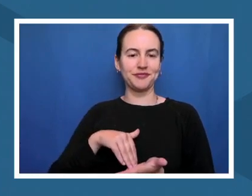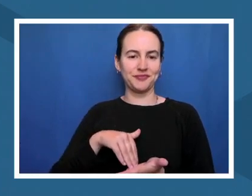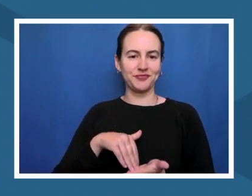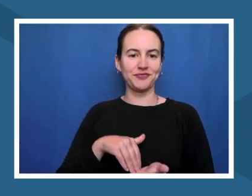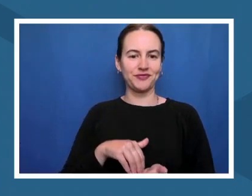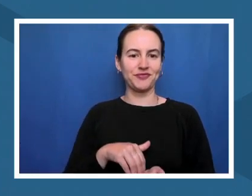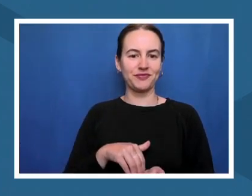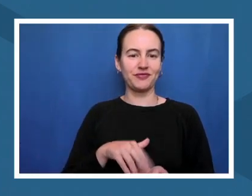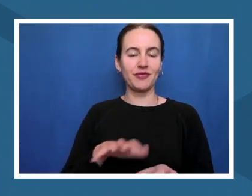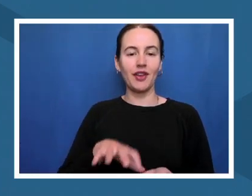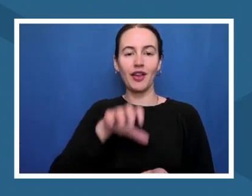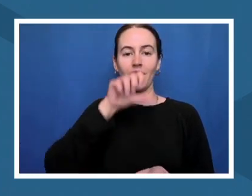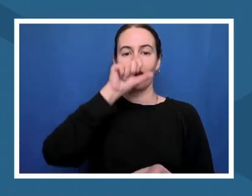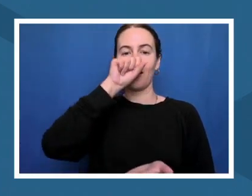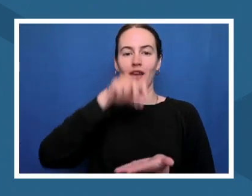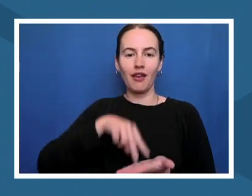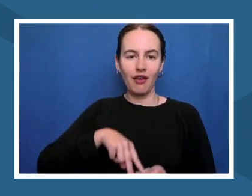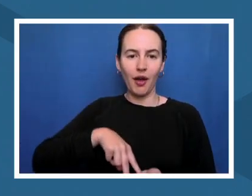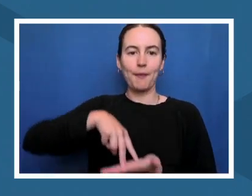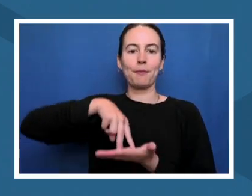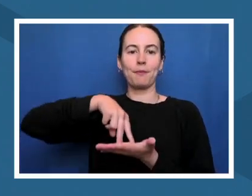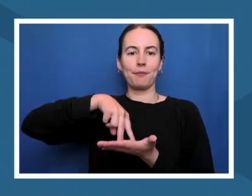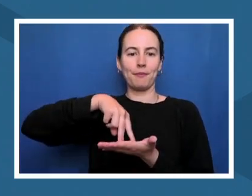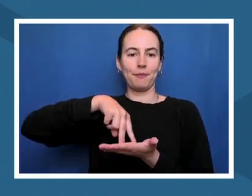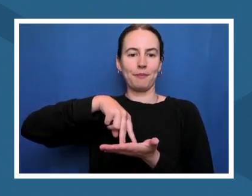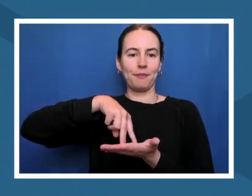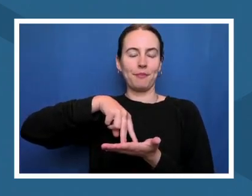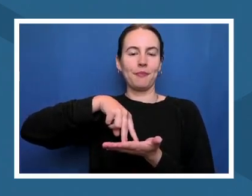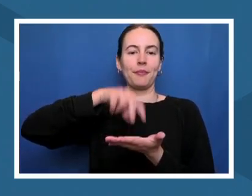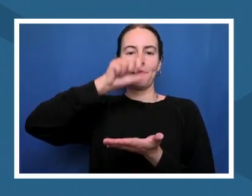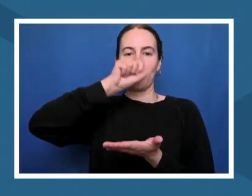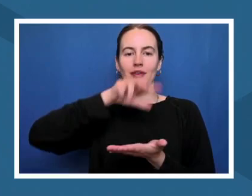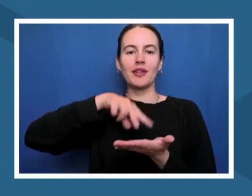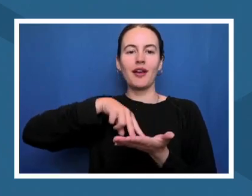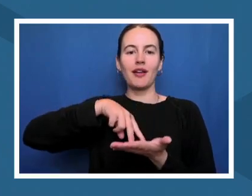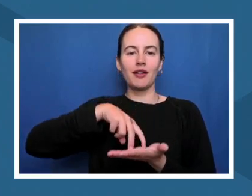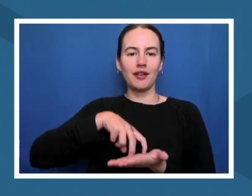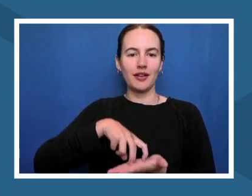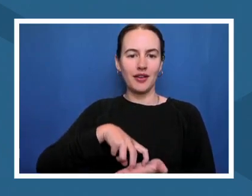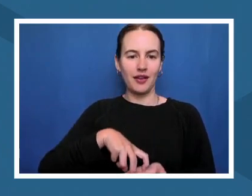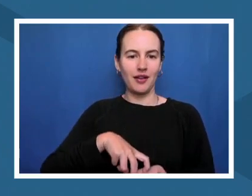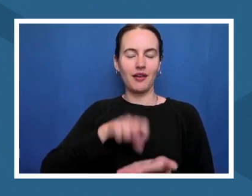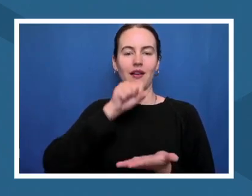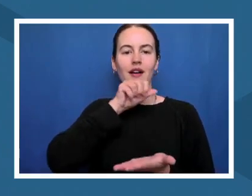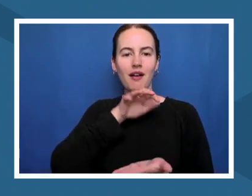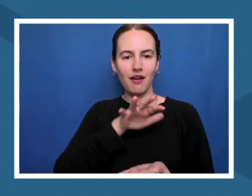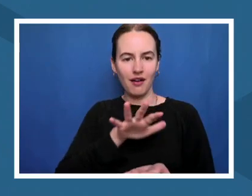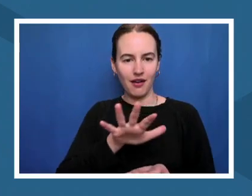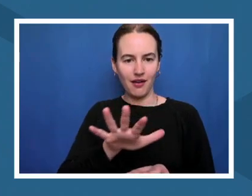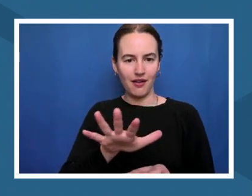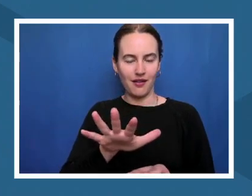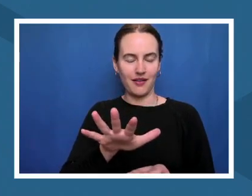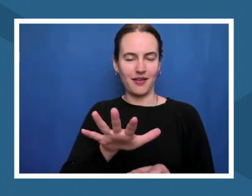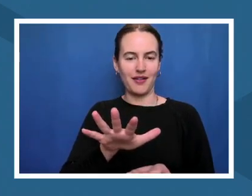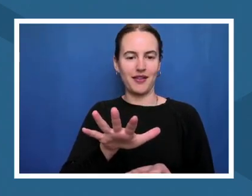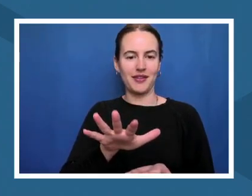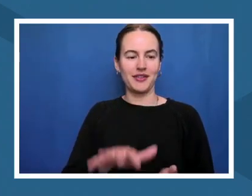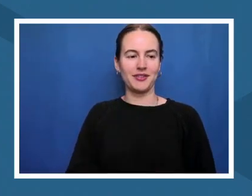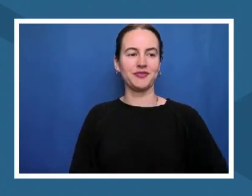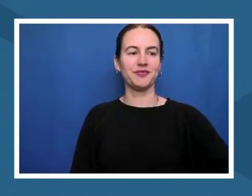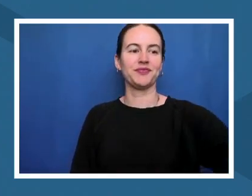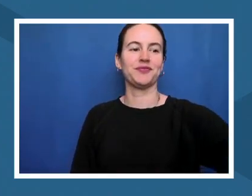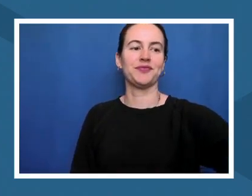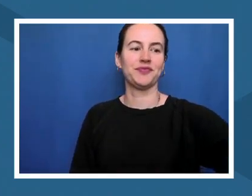inhale up